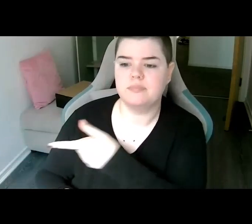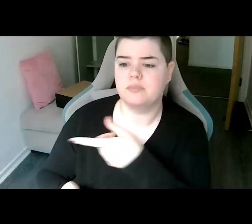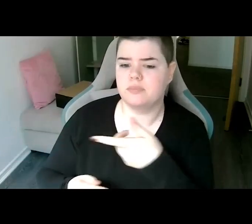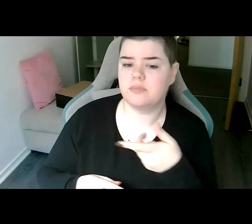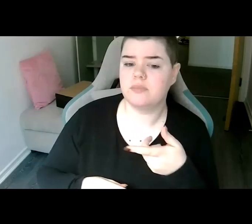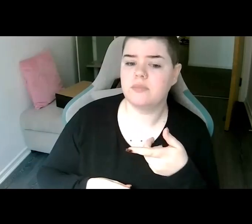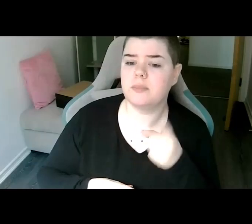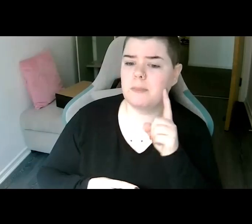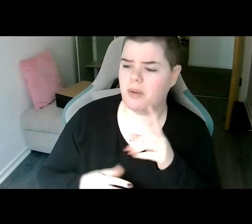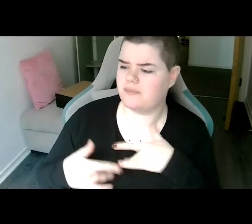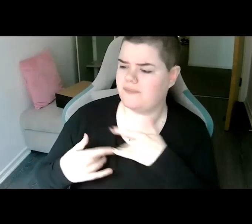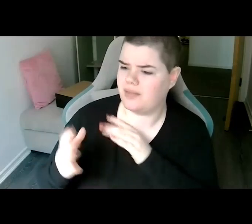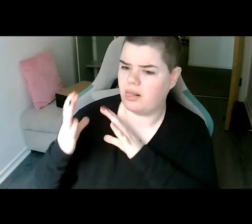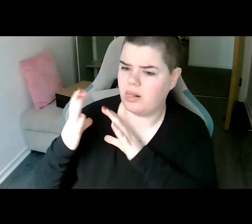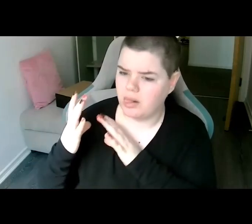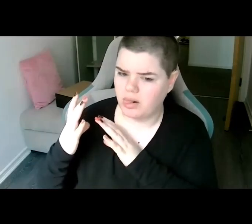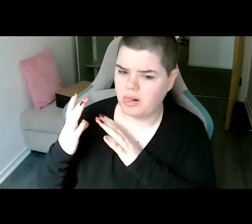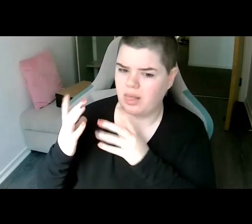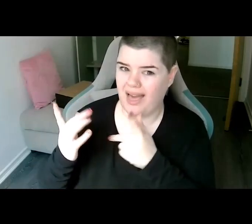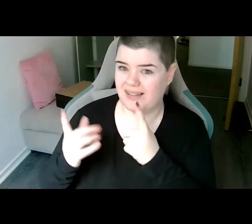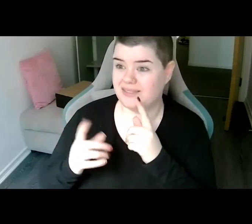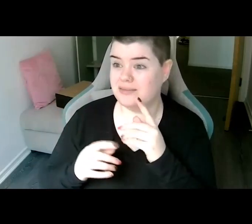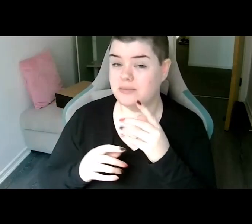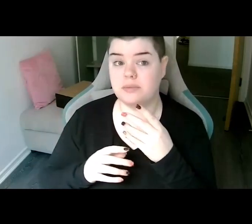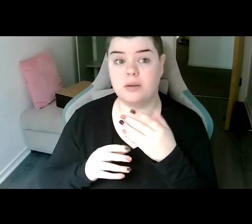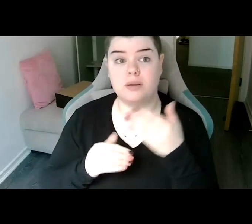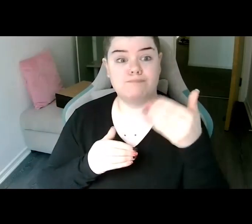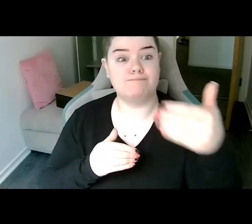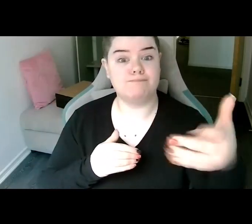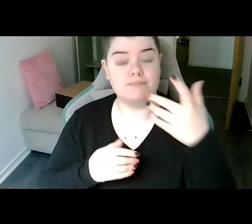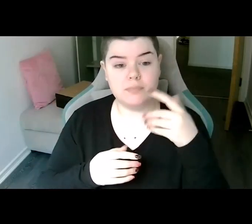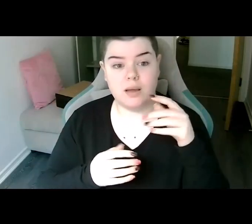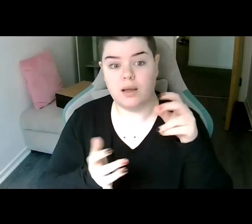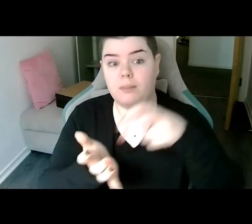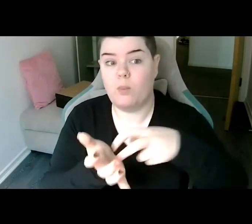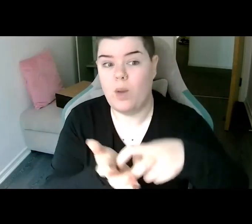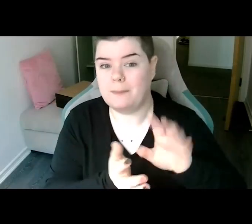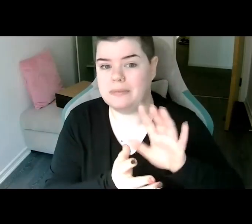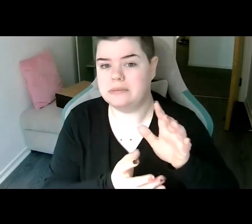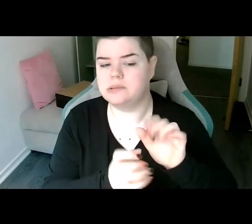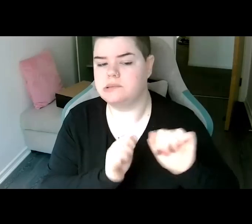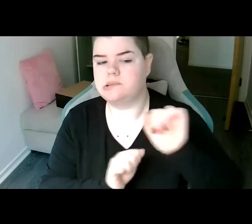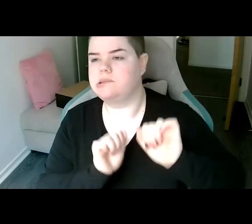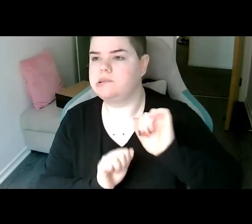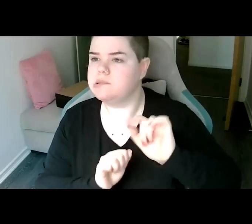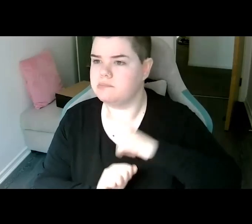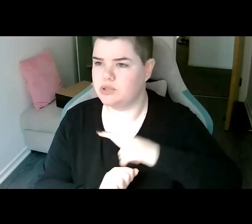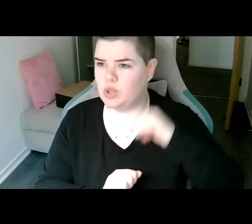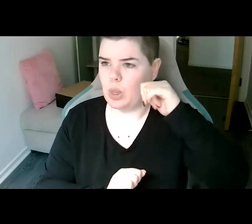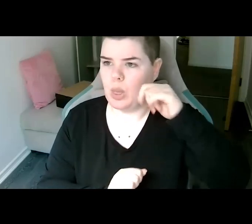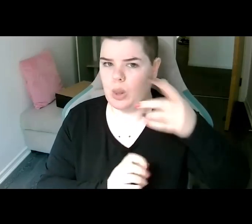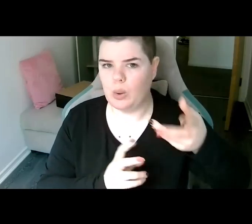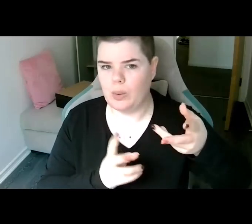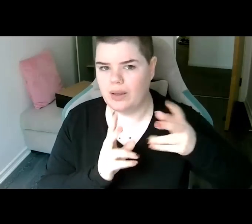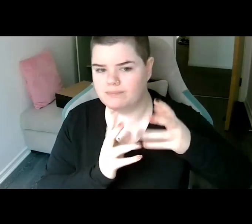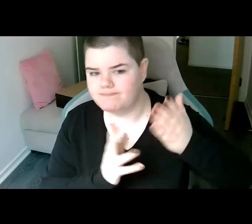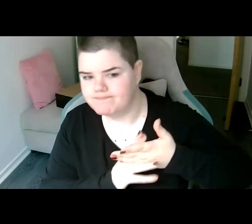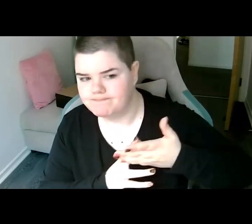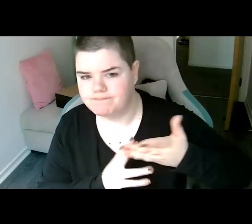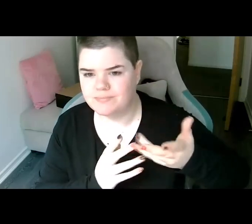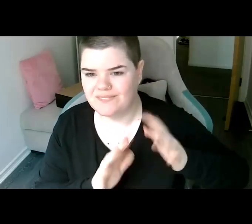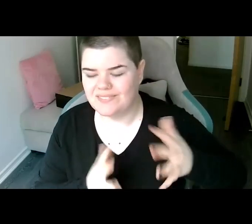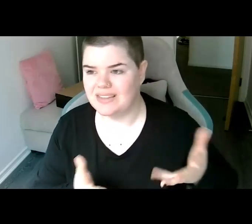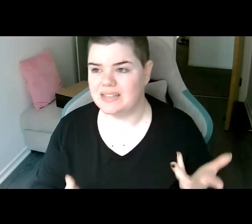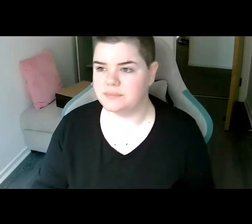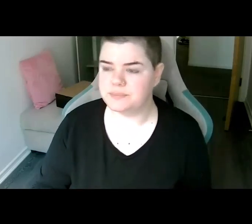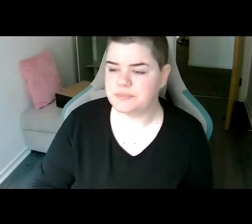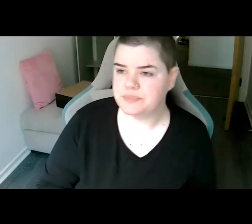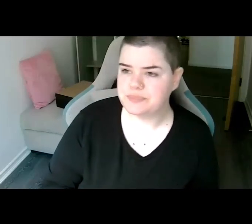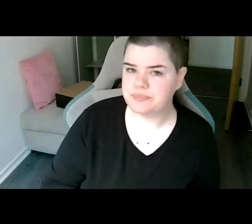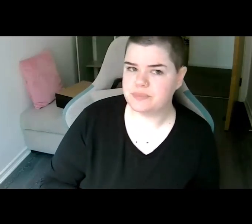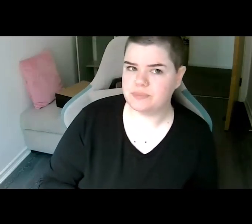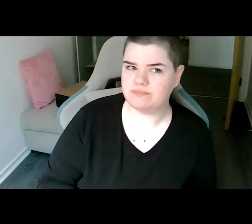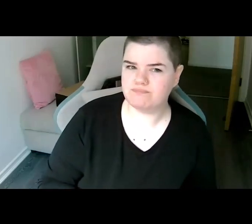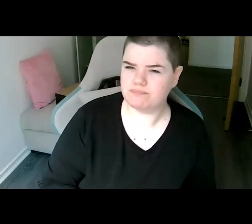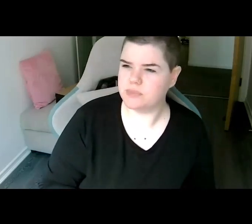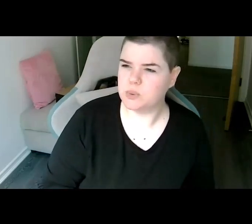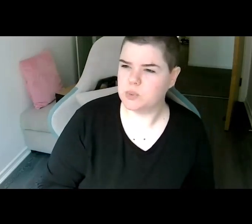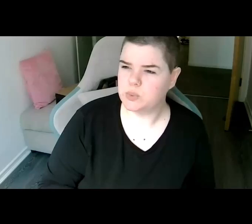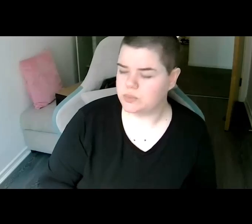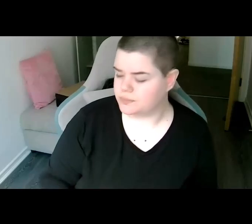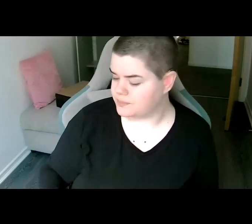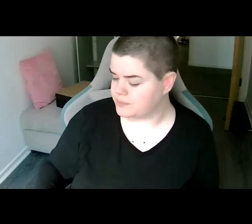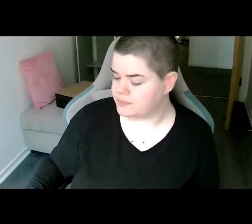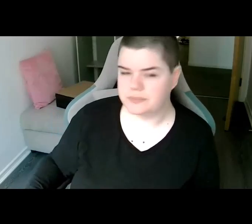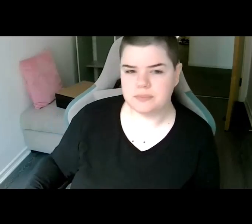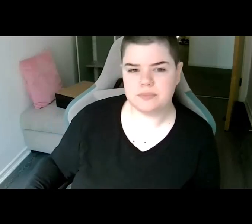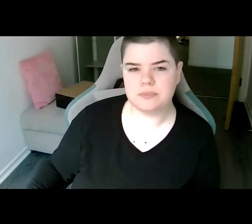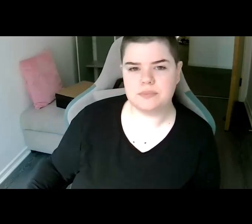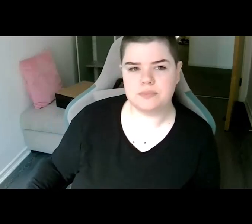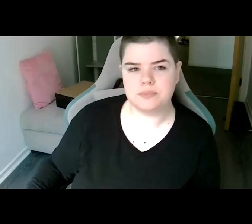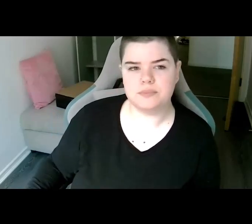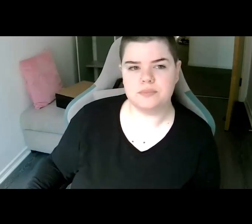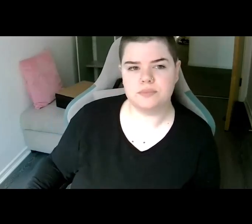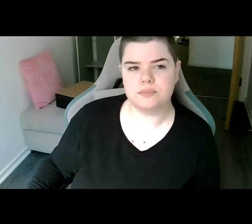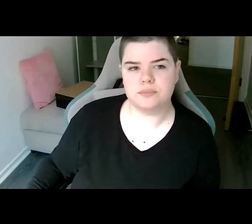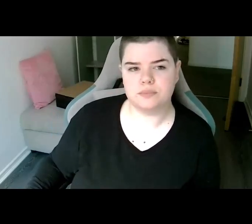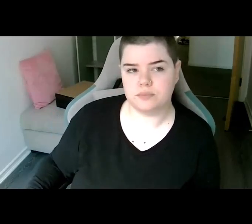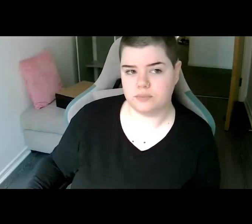feeling like a burden to have to do that and avoiding healthcare appointments because of that feeling, because the access she knows won't be there.